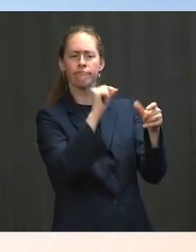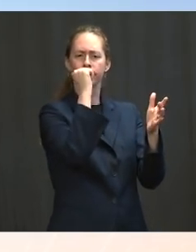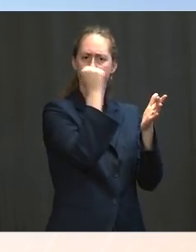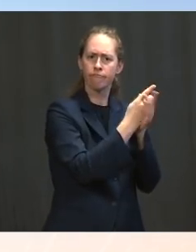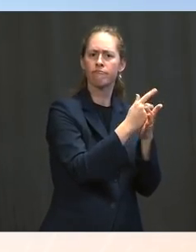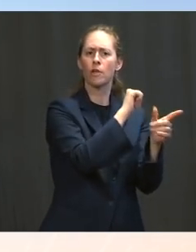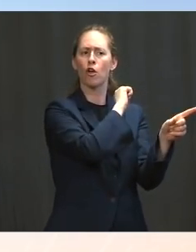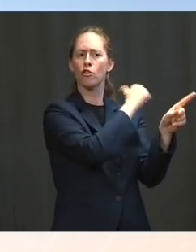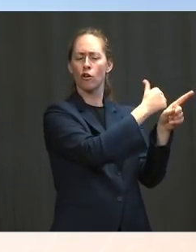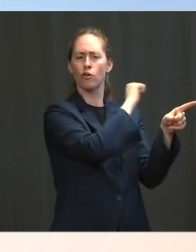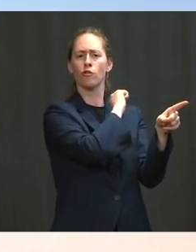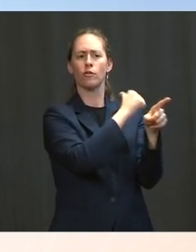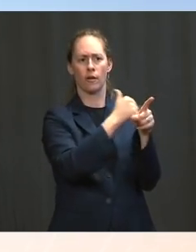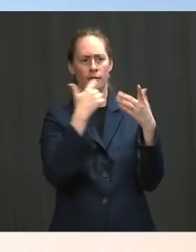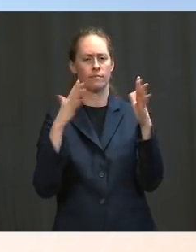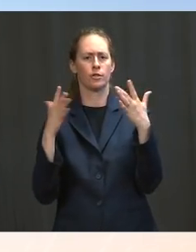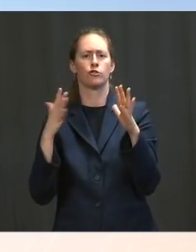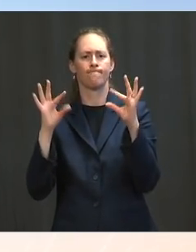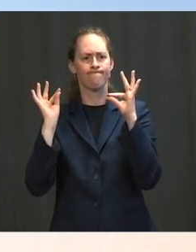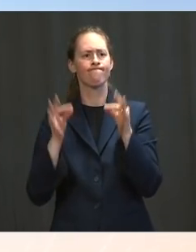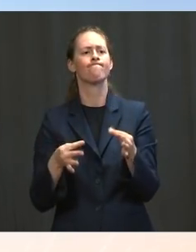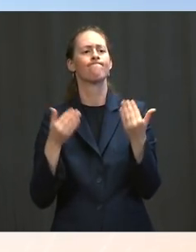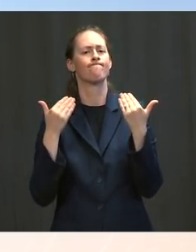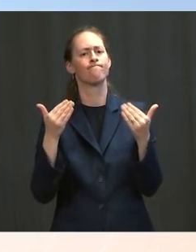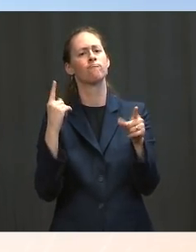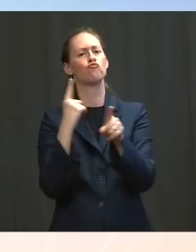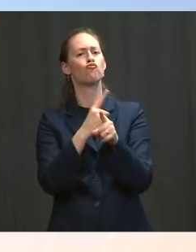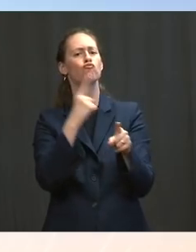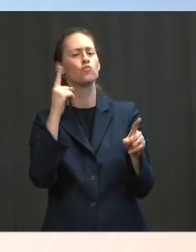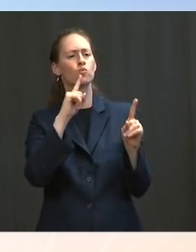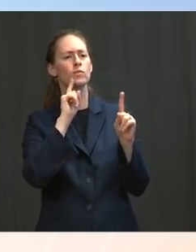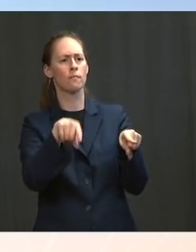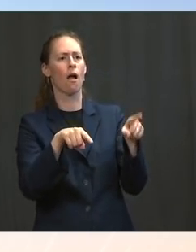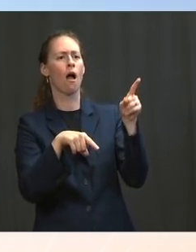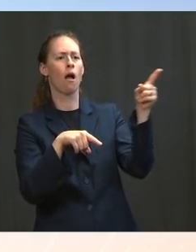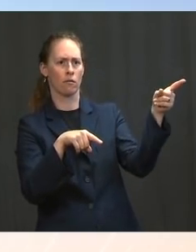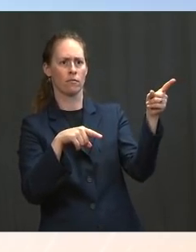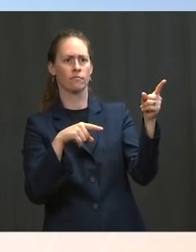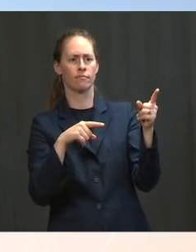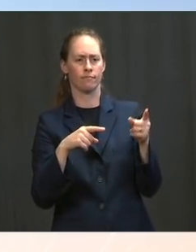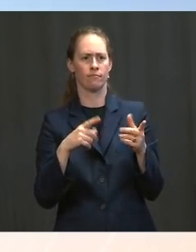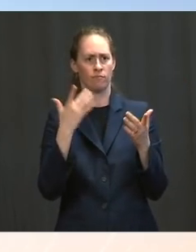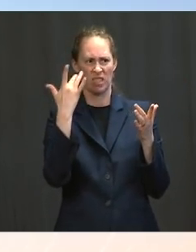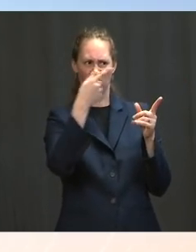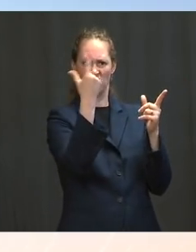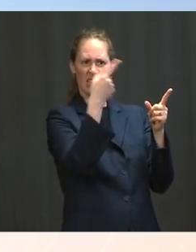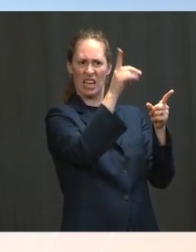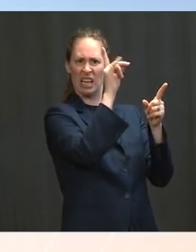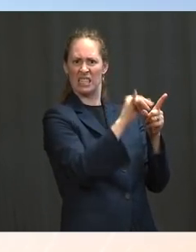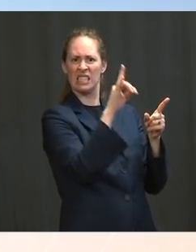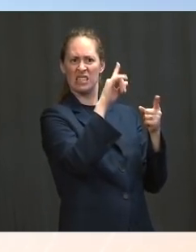and responded to threats against our entity -- U.S. men and women serving and entities